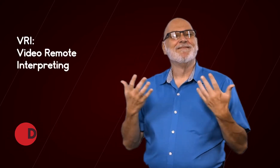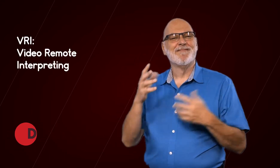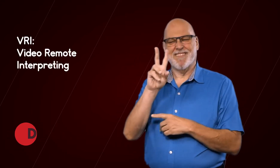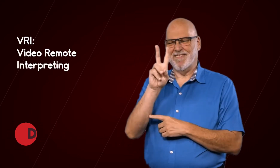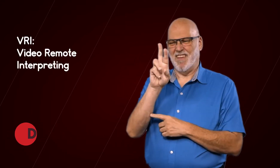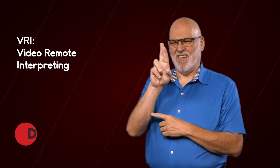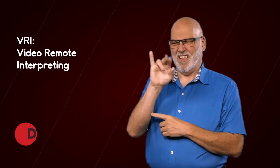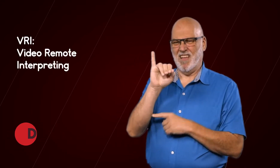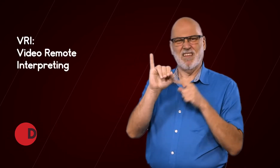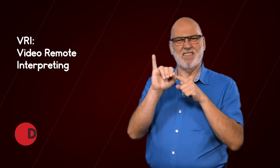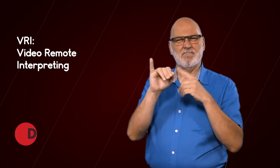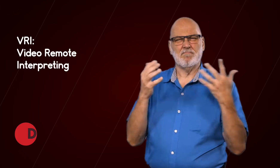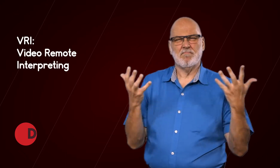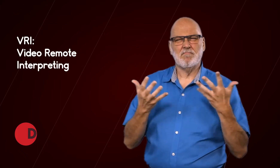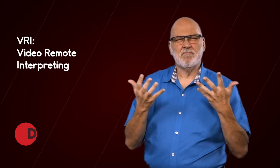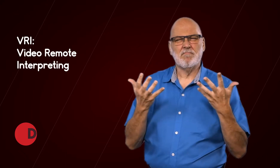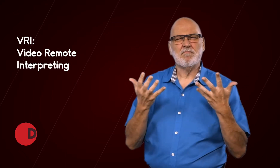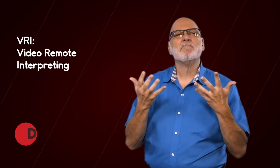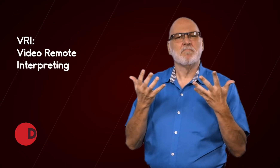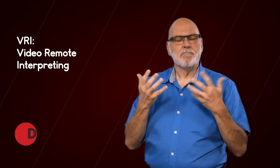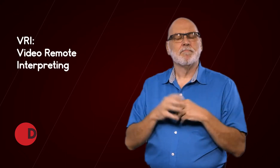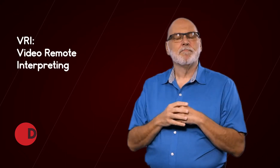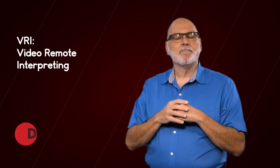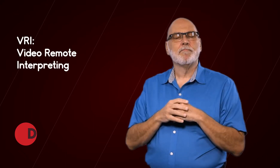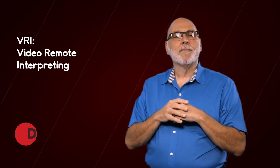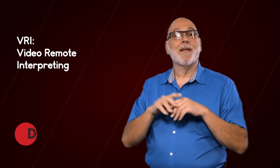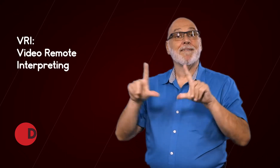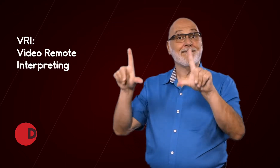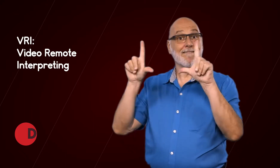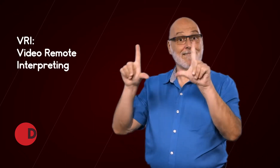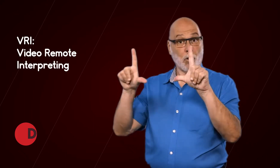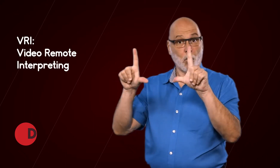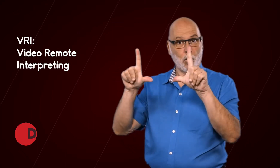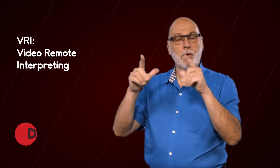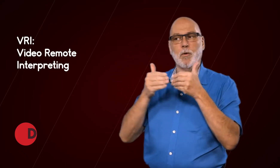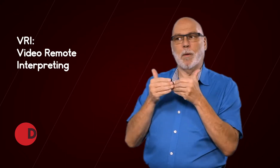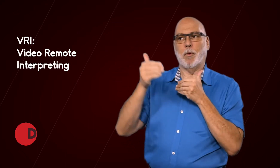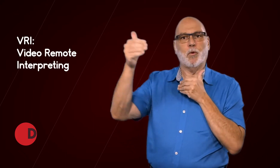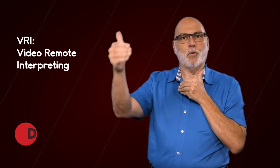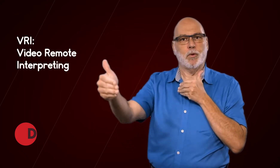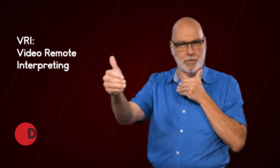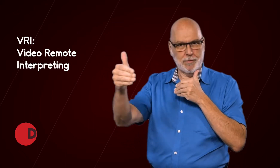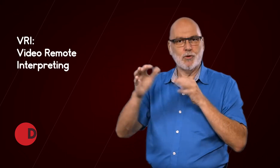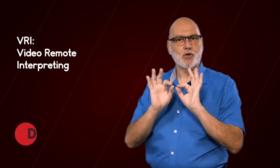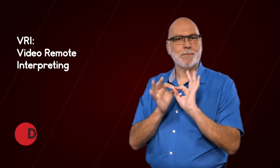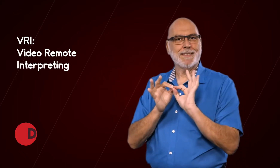What about VRI? Stands for “Video Remote Interpreting”.